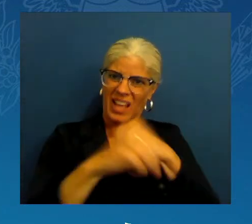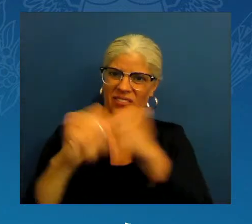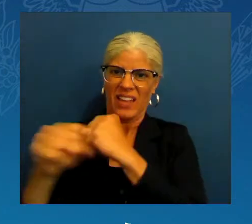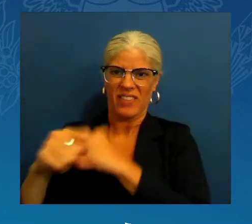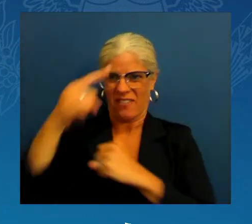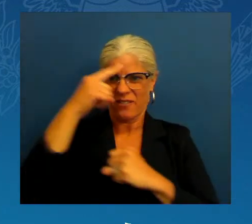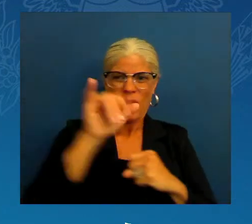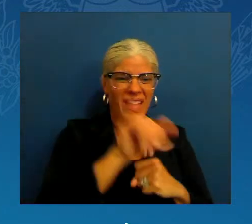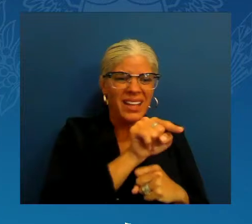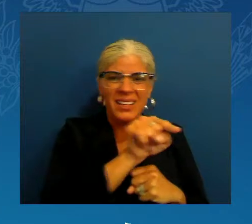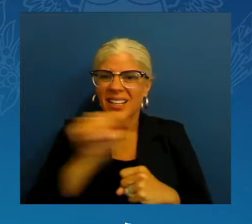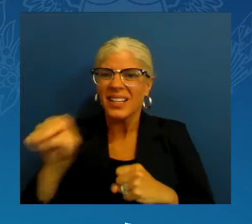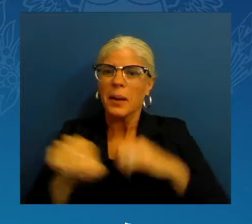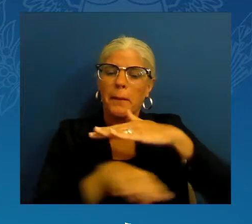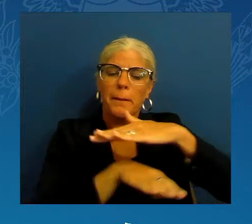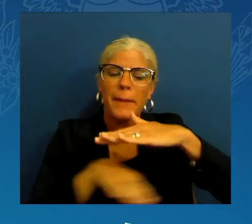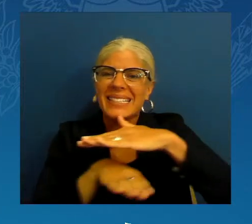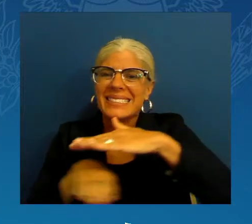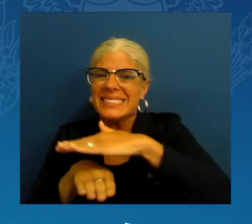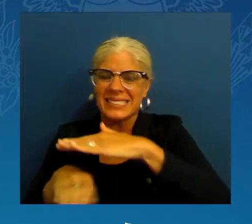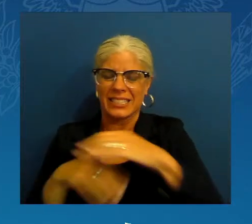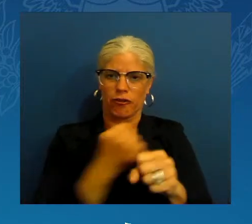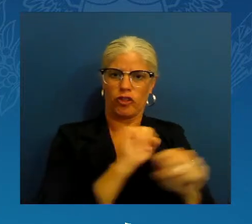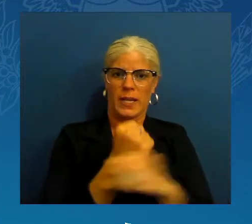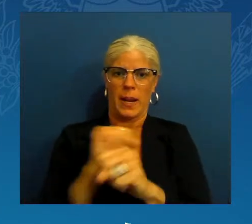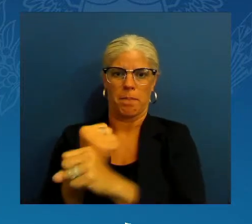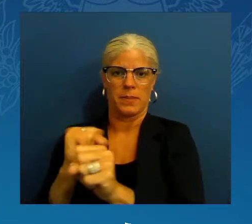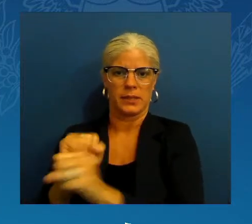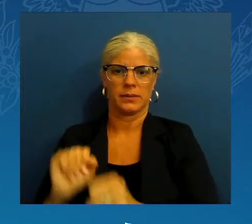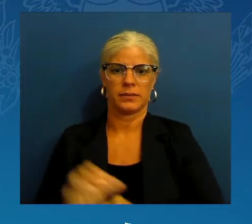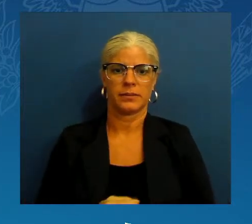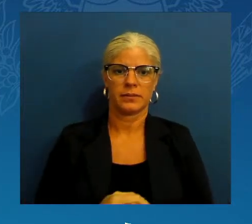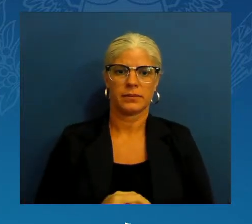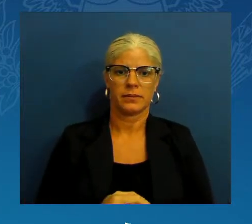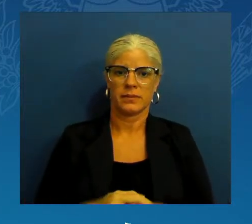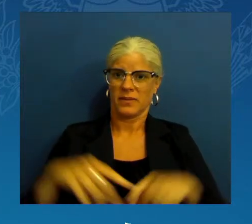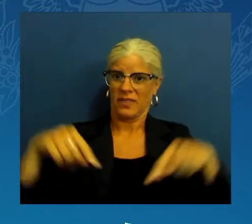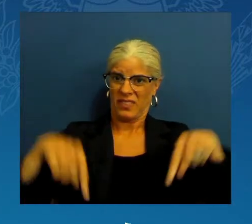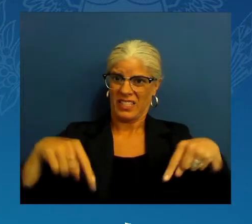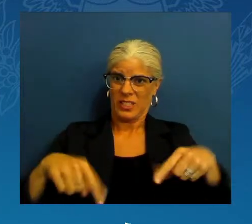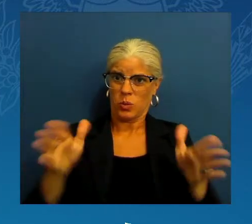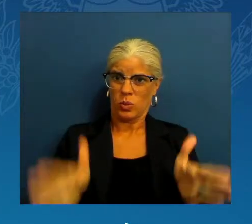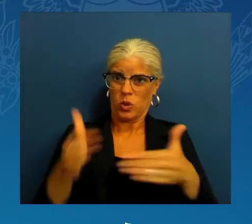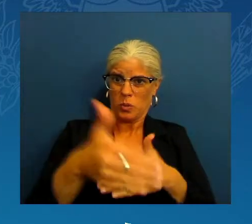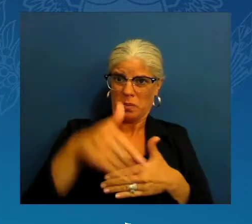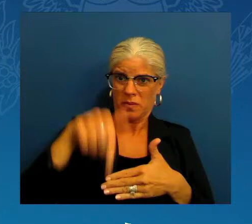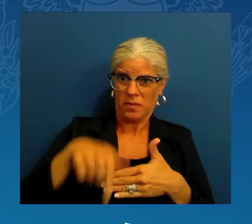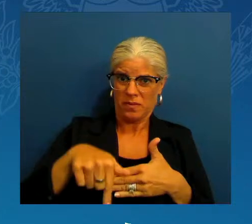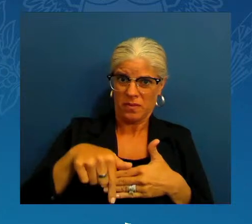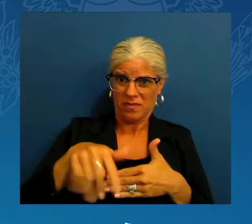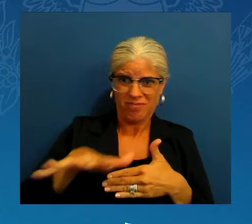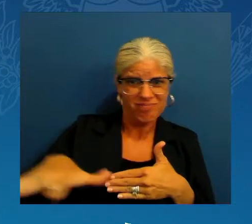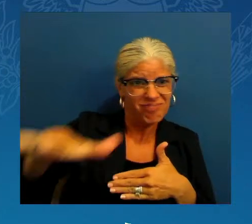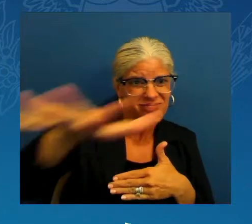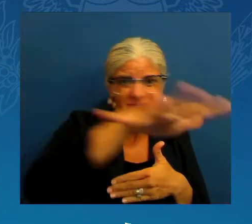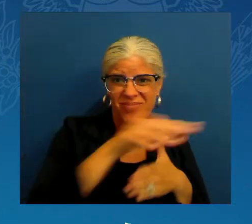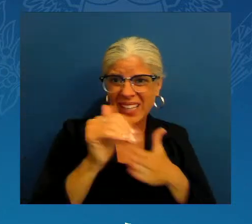And to this room of leaders, I say: Bring it on.